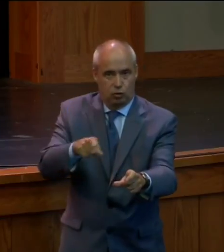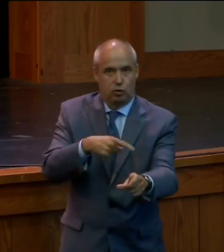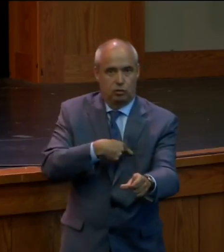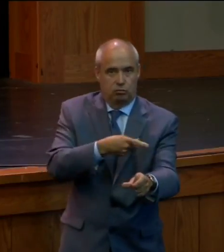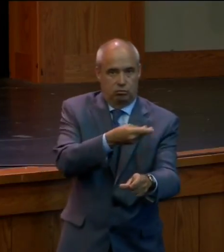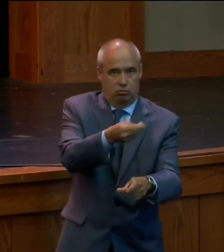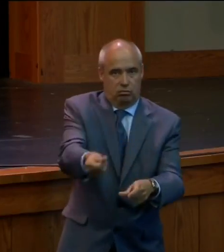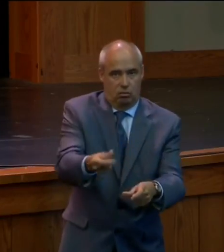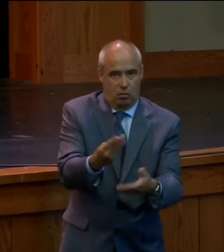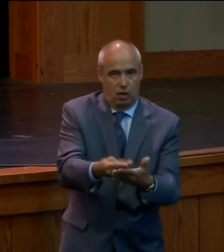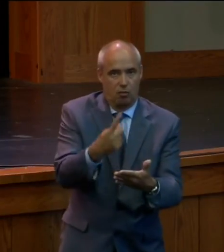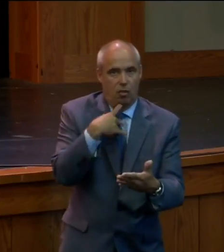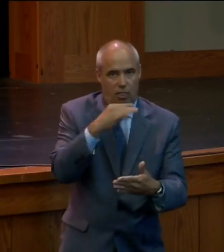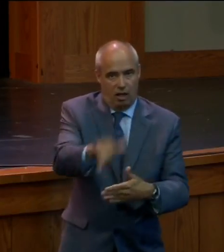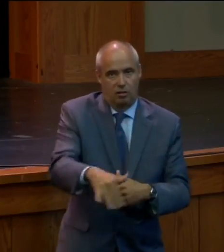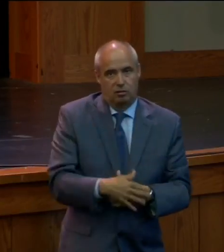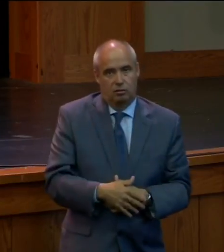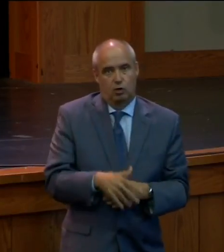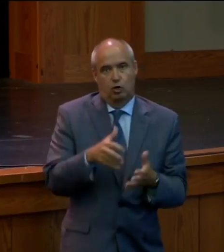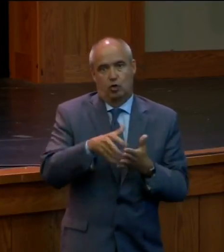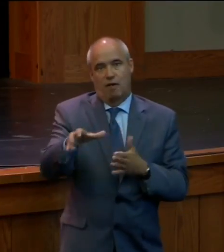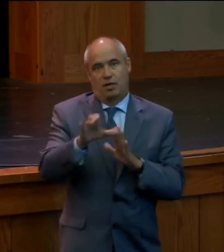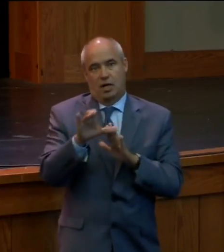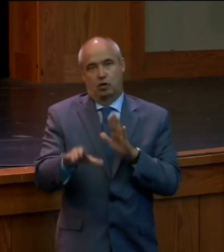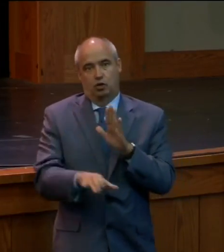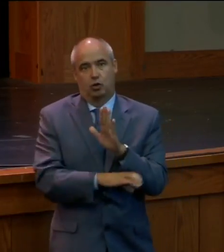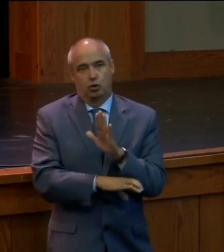AND I THINK THAT WHAT WE NEED TO DO IN DRAFTING A CONSTITUTION IS